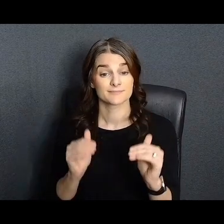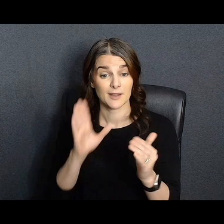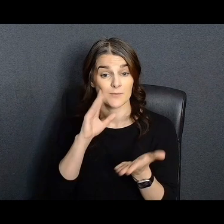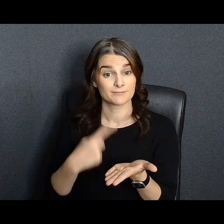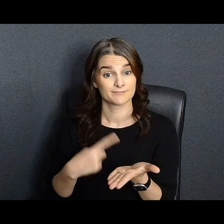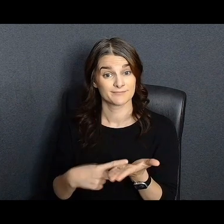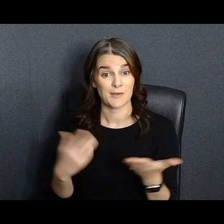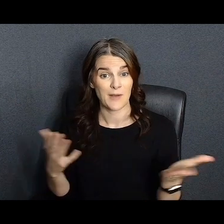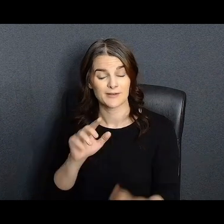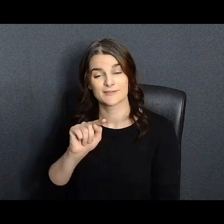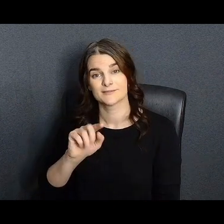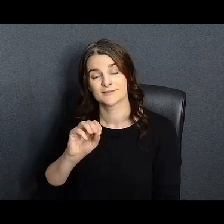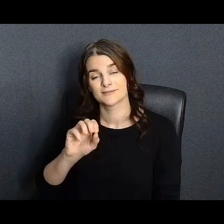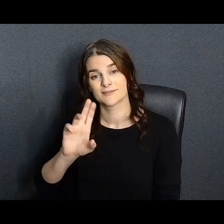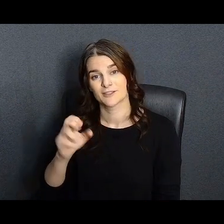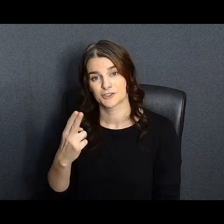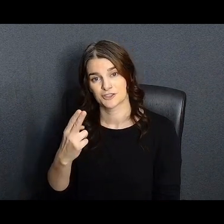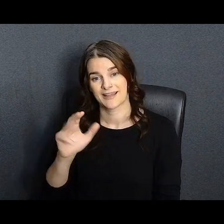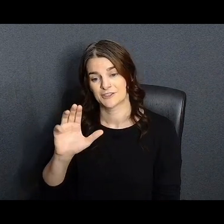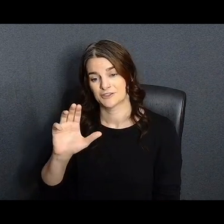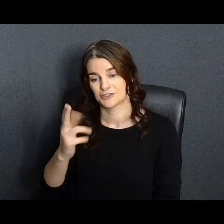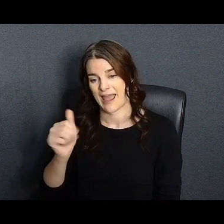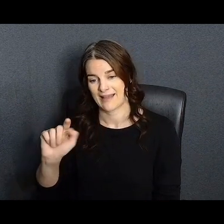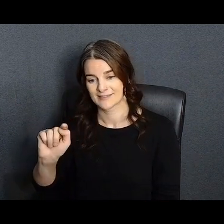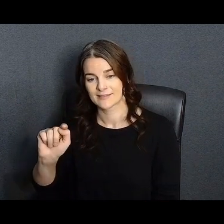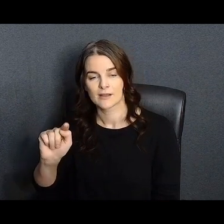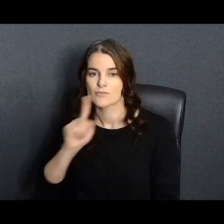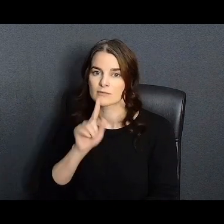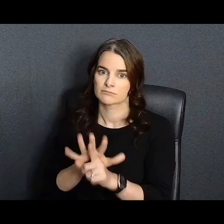TouchChat is a very popular and common app.